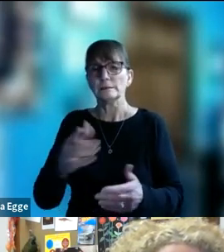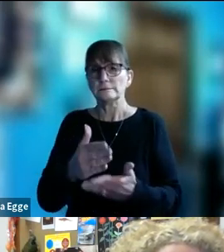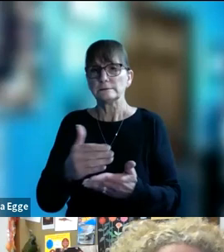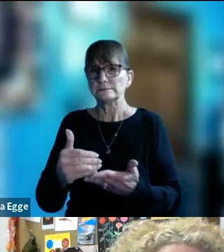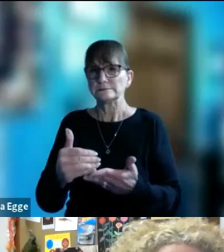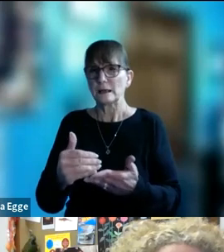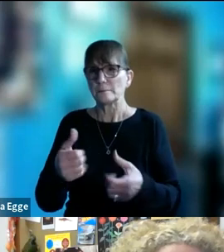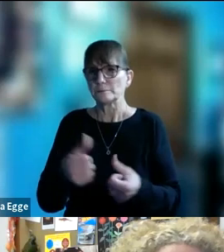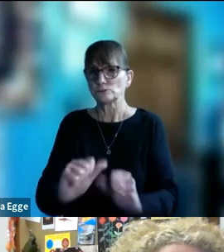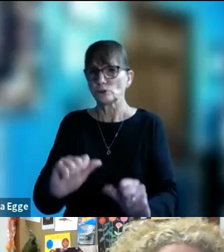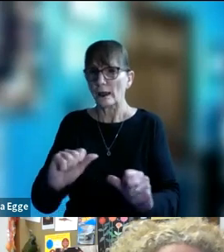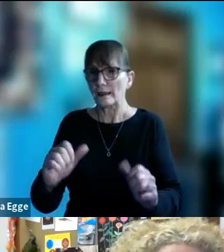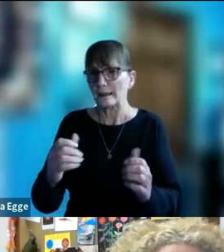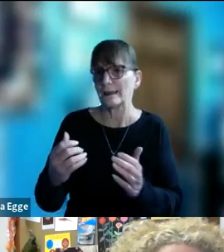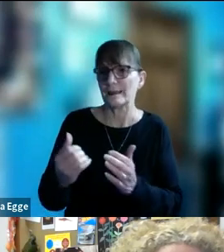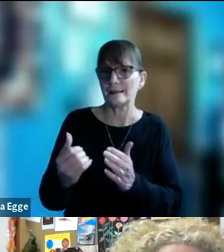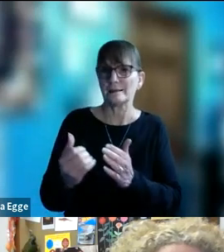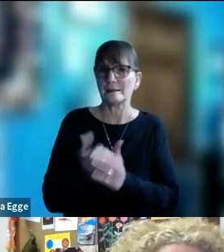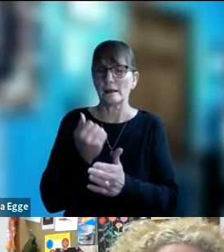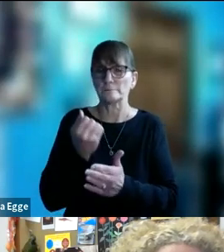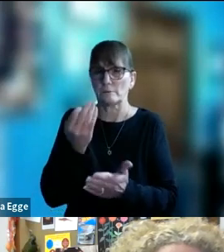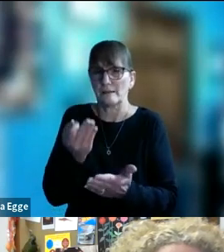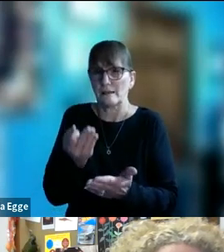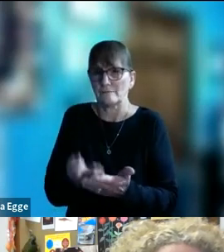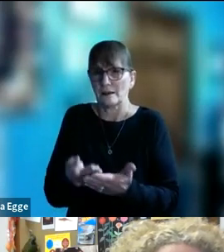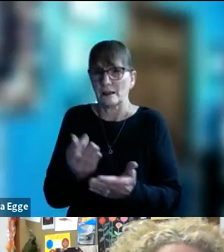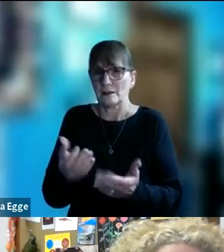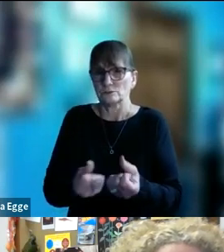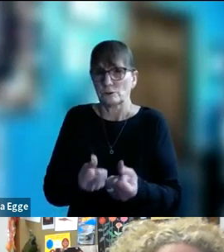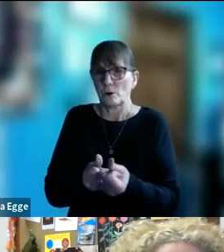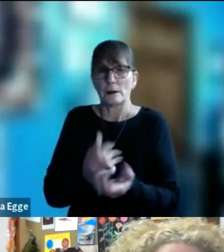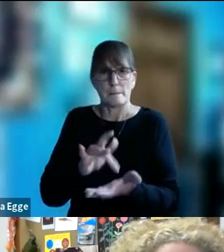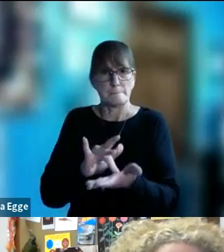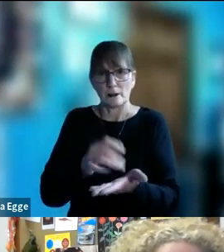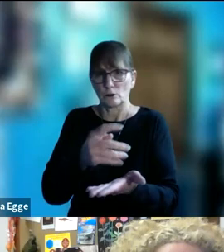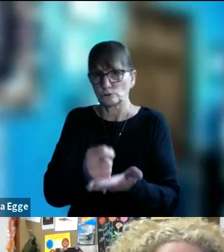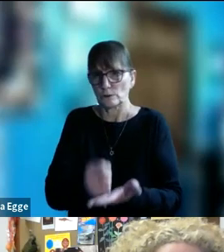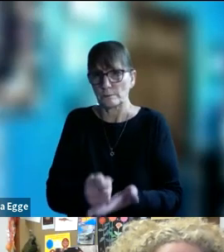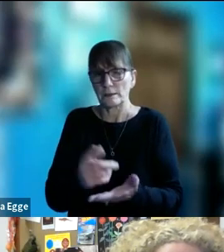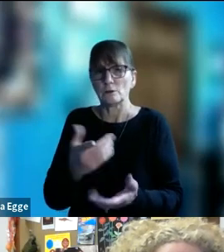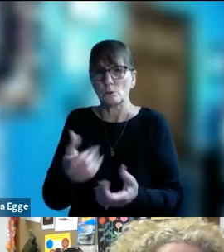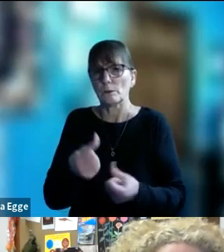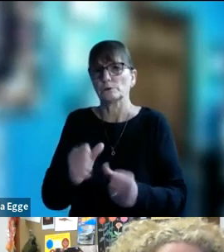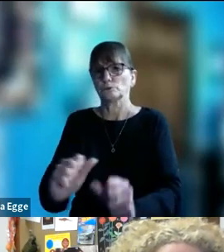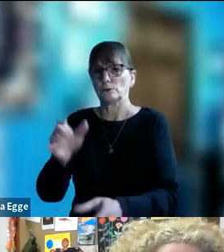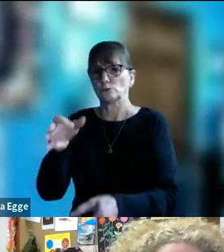try and get them some financial support and maybe some medical treatment while we're trying to adjudicate the claim.